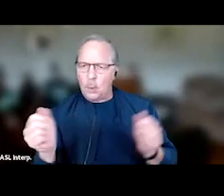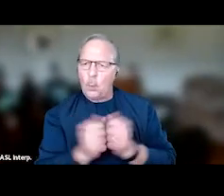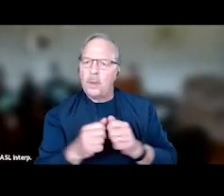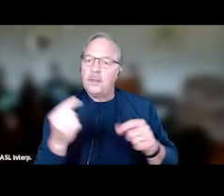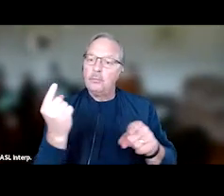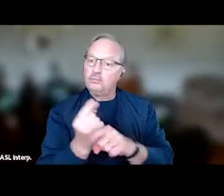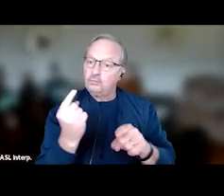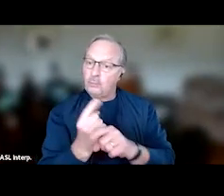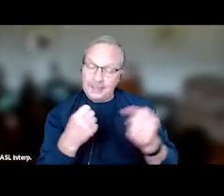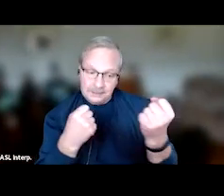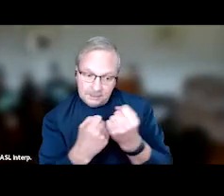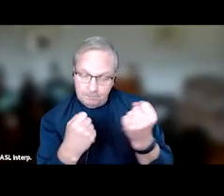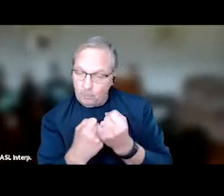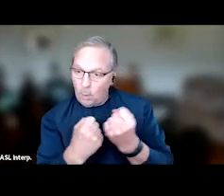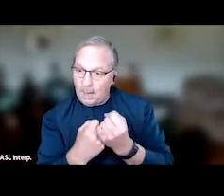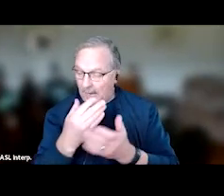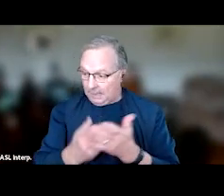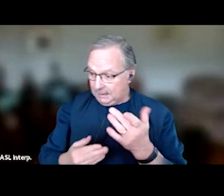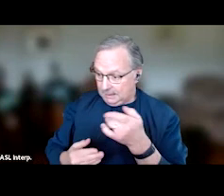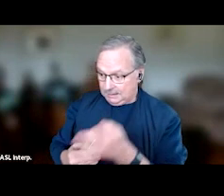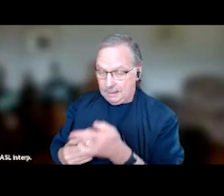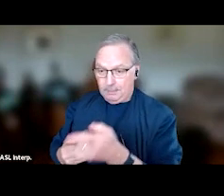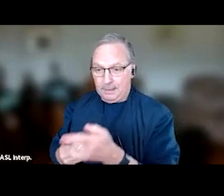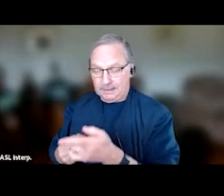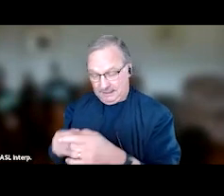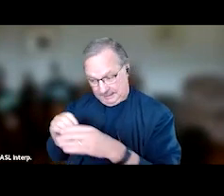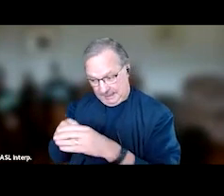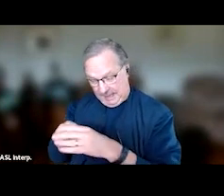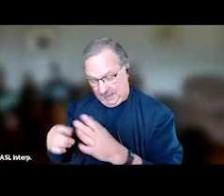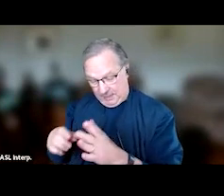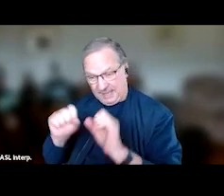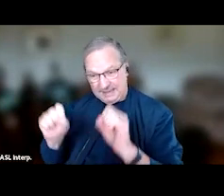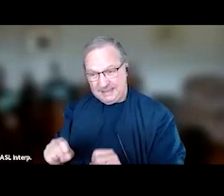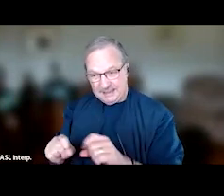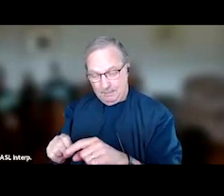So just because someone shows in the system that, let's say they've attempted 10 times